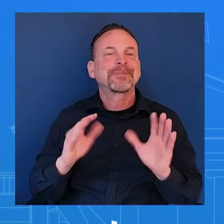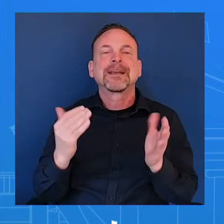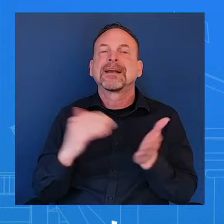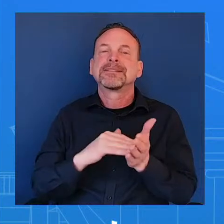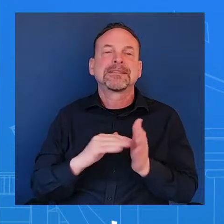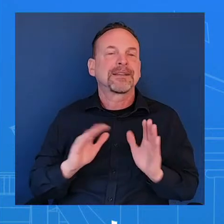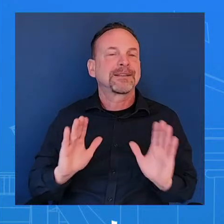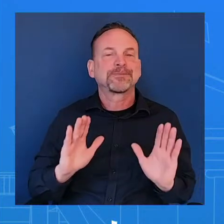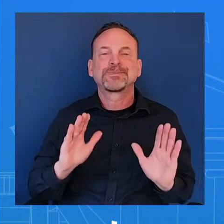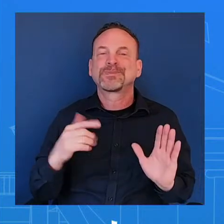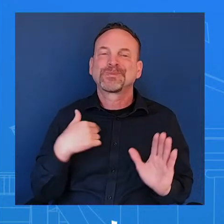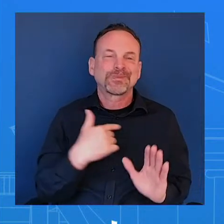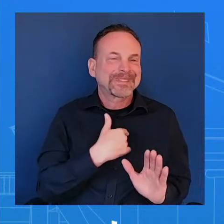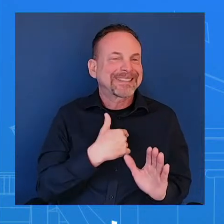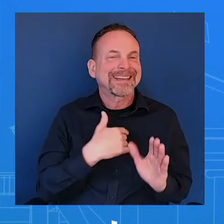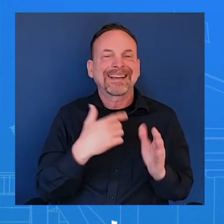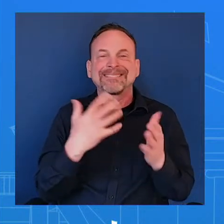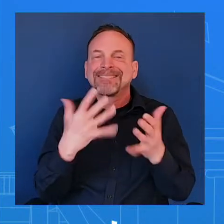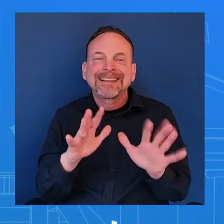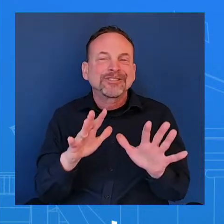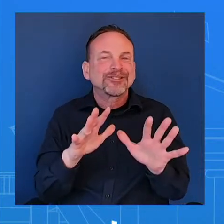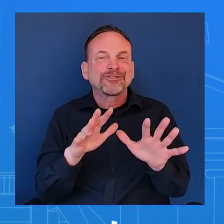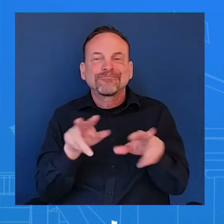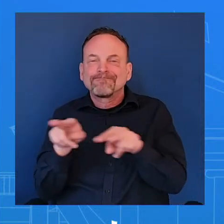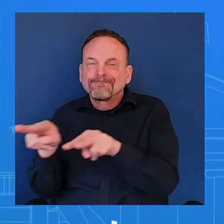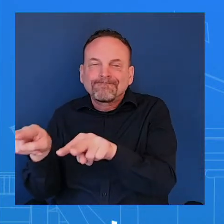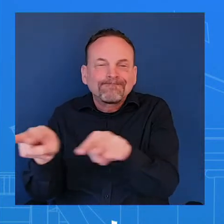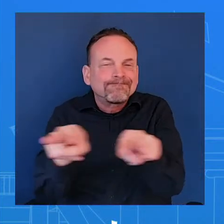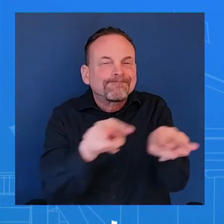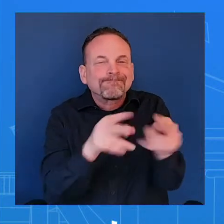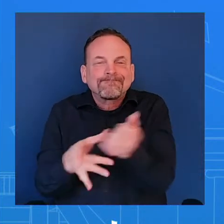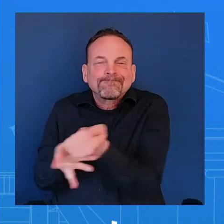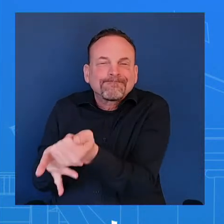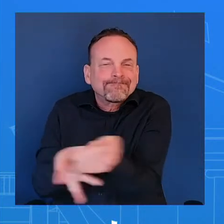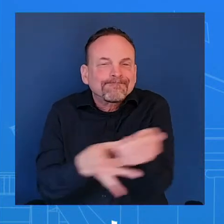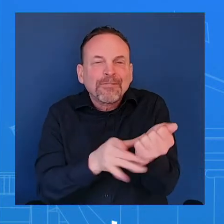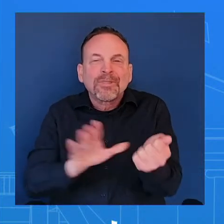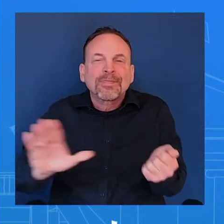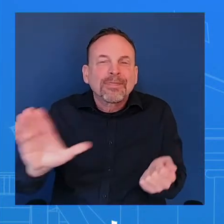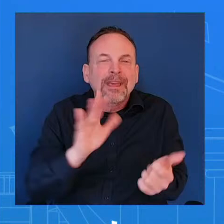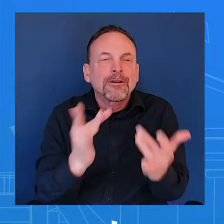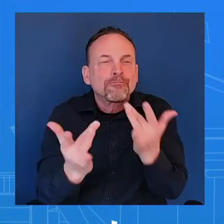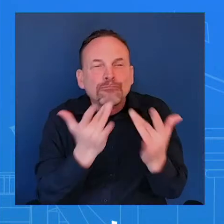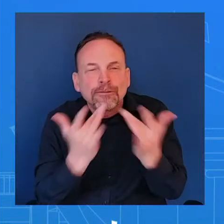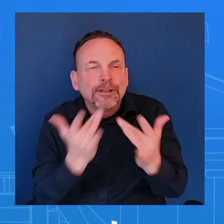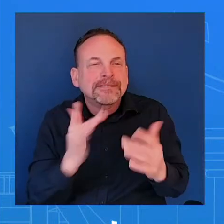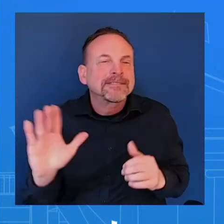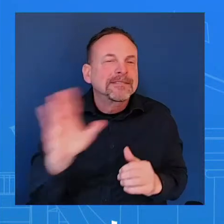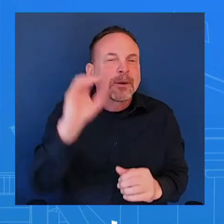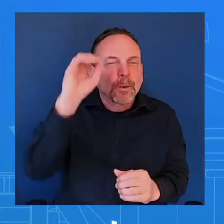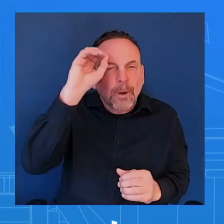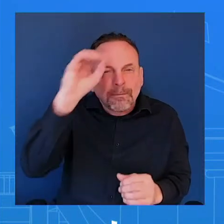The community wanted to have what we thought -- change the format, do a meeting where it was a working meeting.